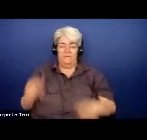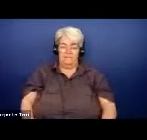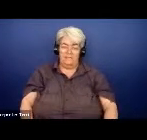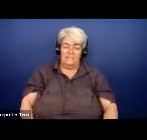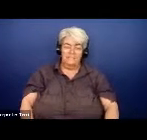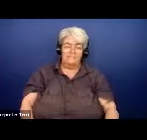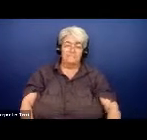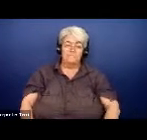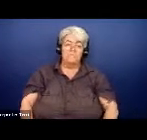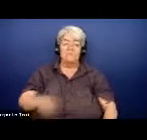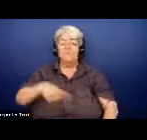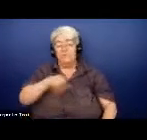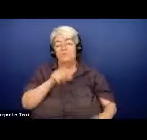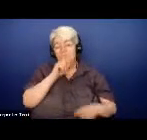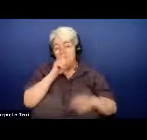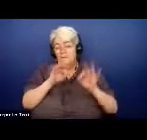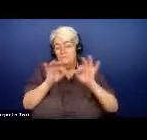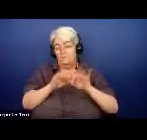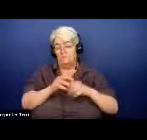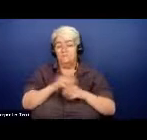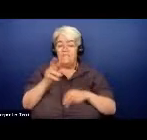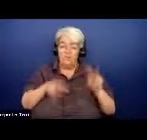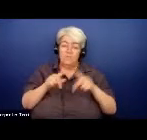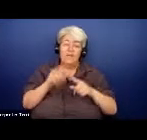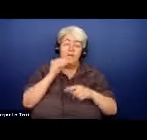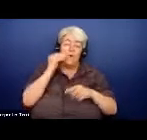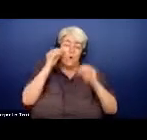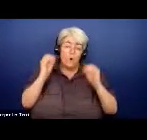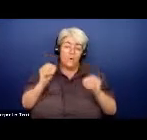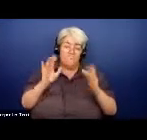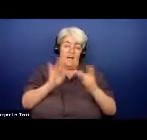Those are really important. Also making